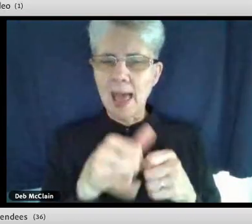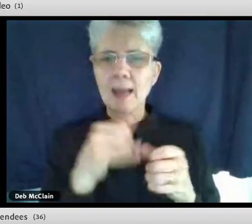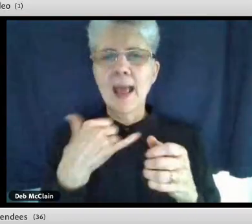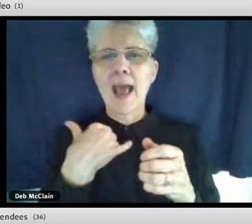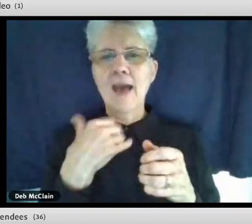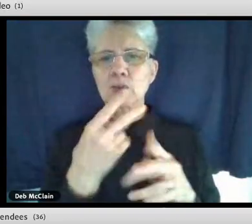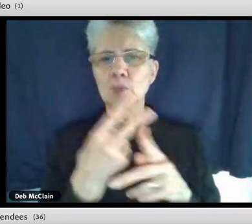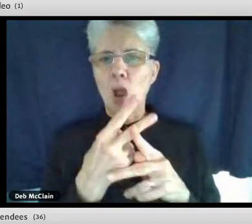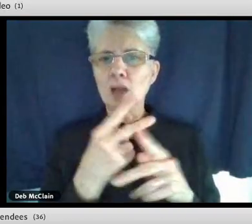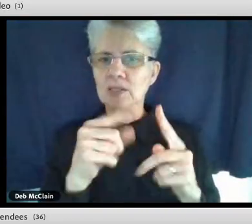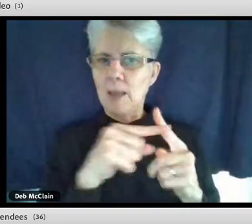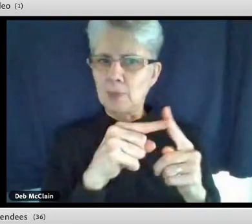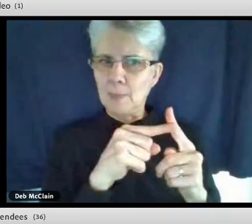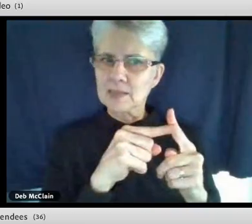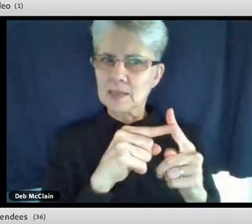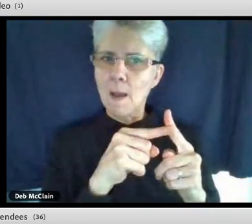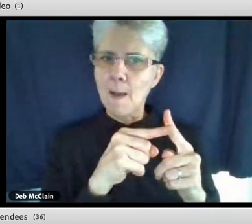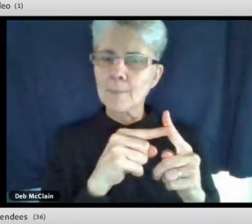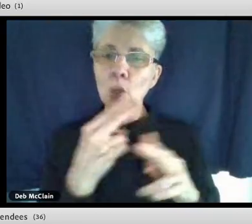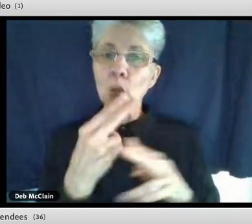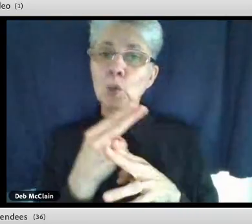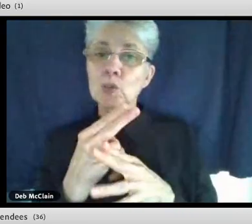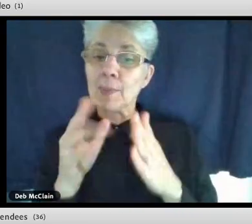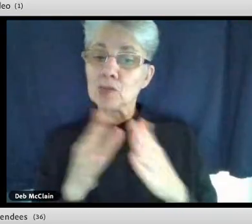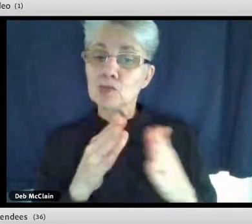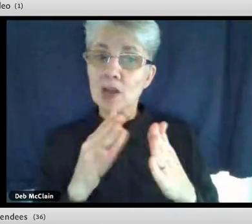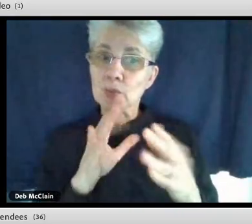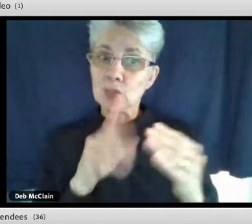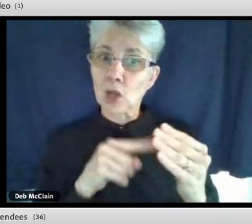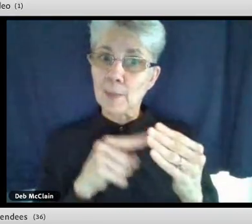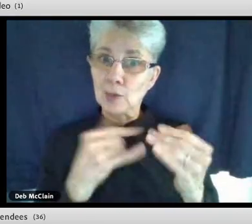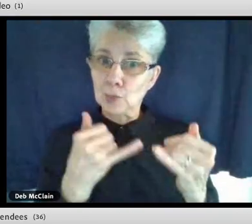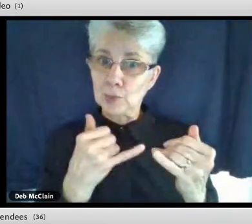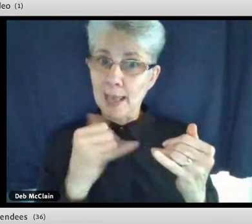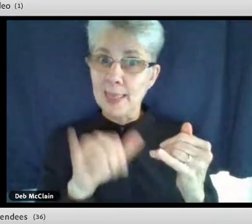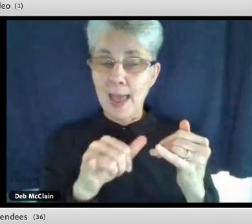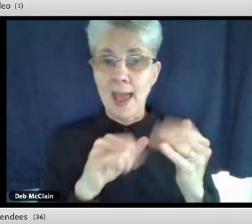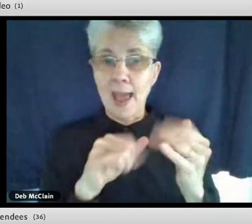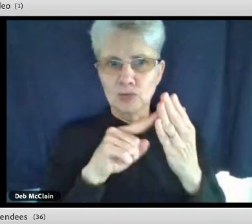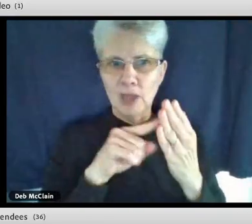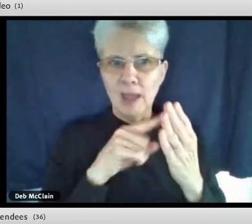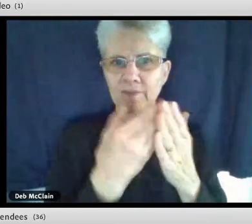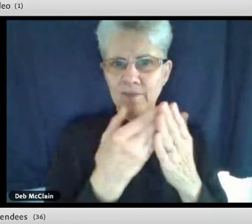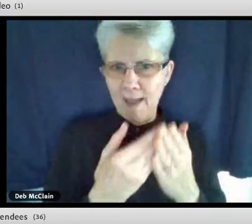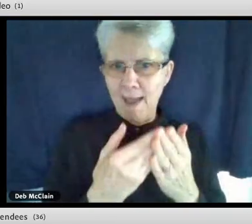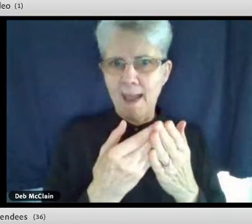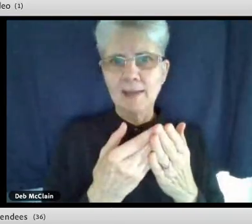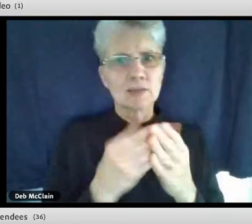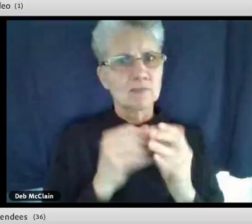Stick to a few sites that are helpful to you that you trust. Have some cautious optimism. You know, use some of the strategies